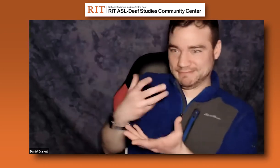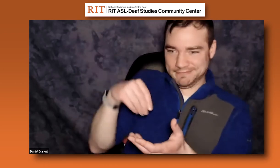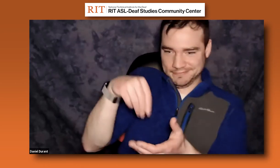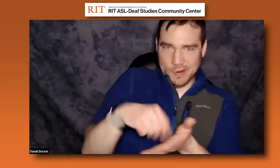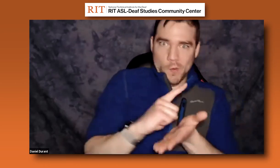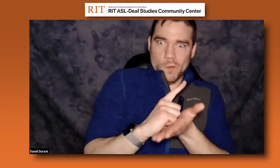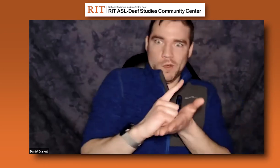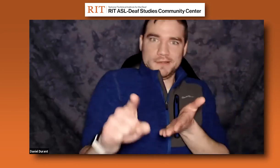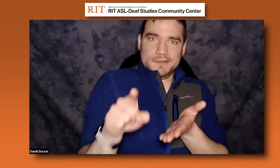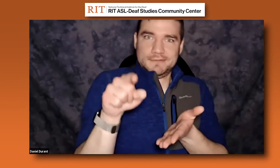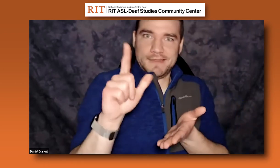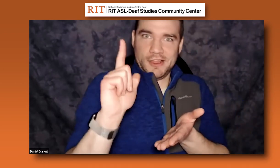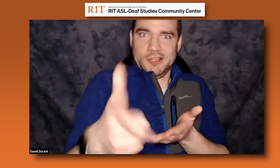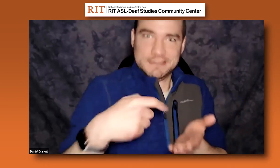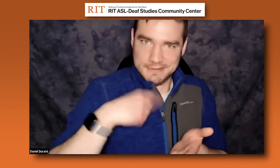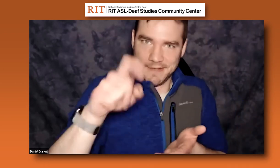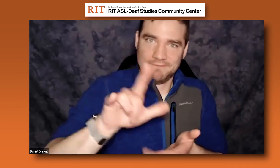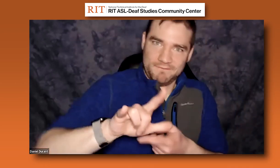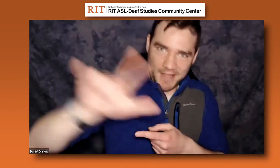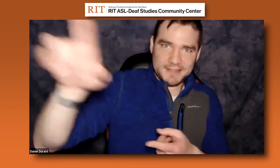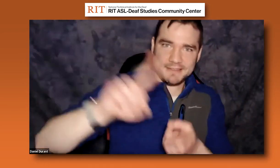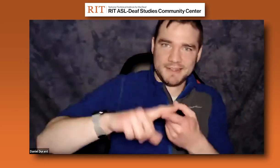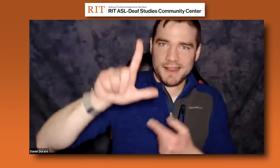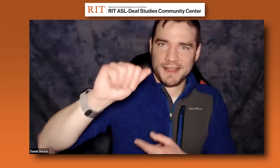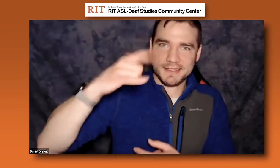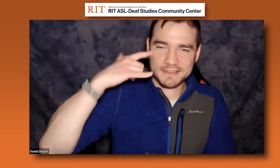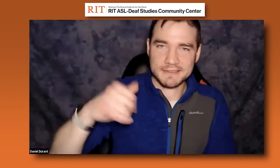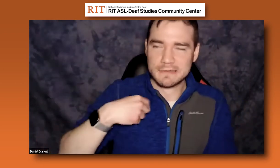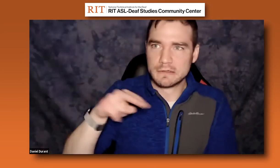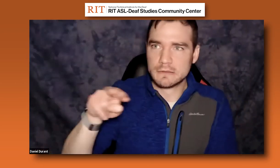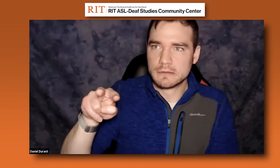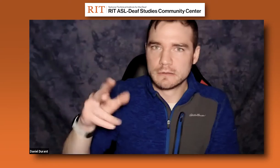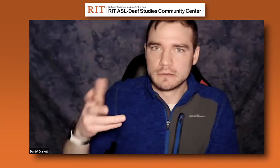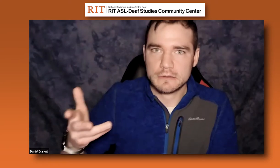so I had one week to get myself to Los Angeles, California.